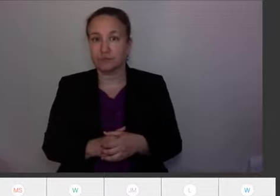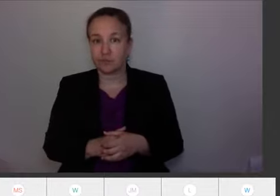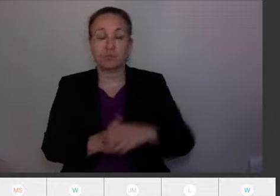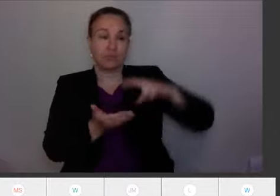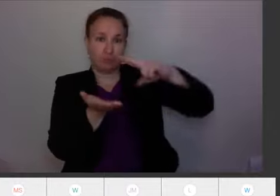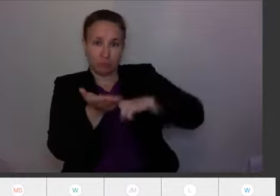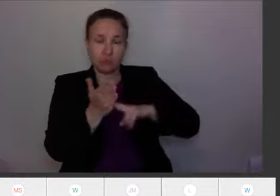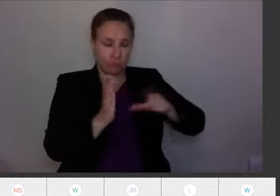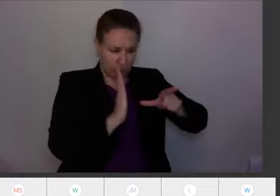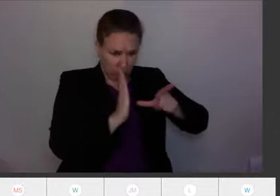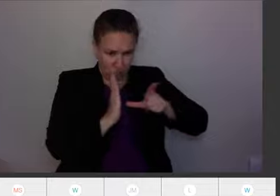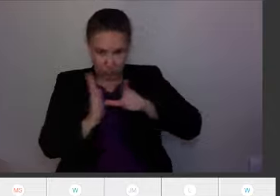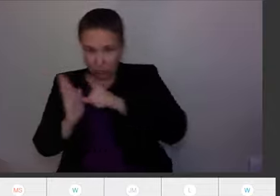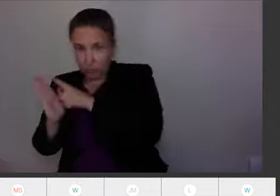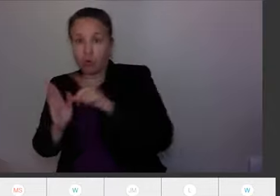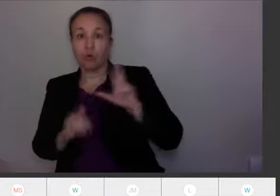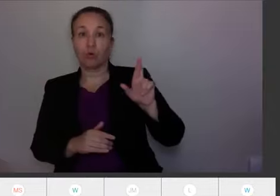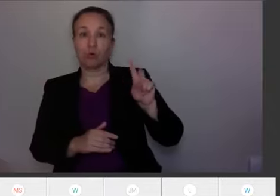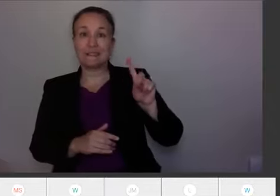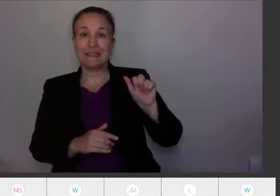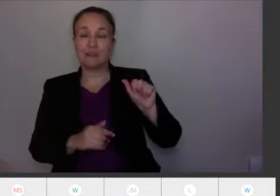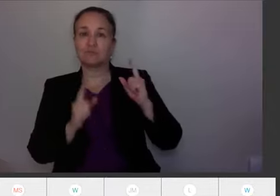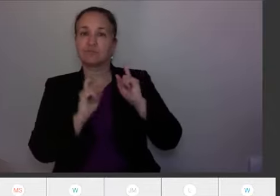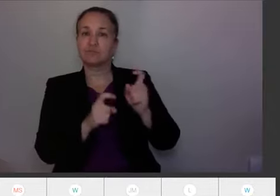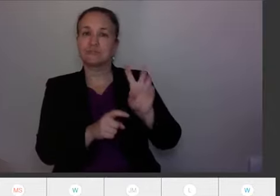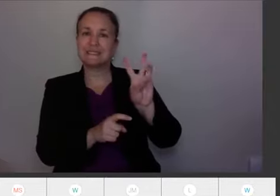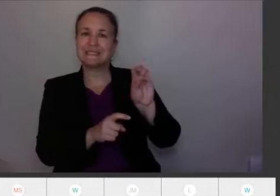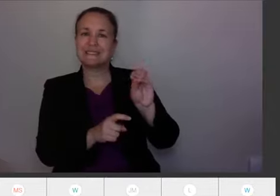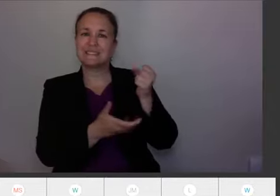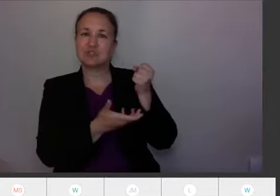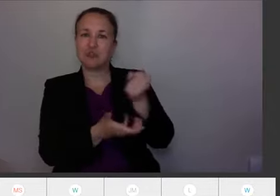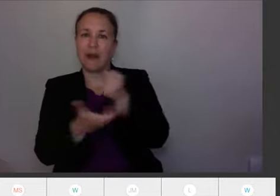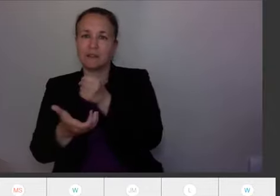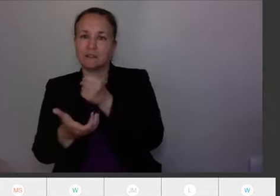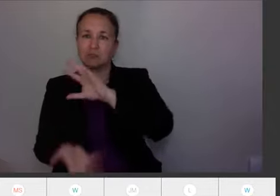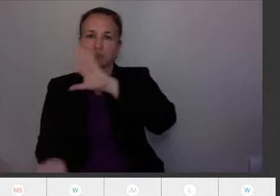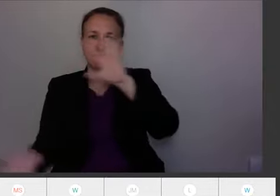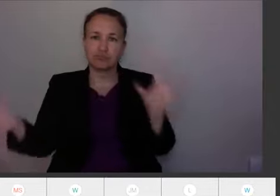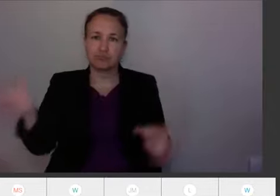initially the RDA has awarded 60 grants totaling six hundred and thirty one